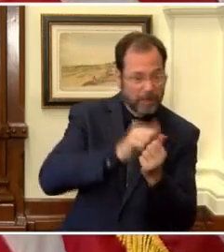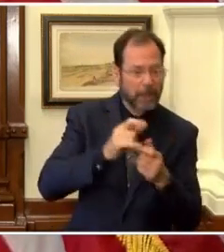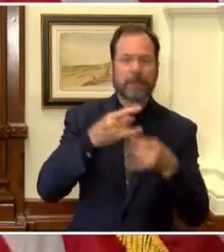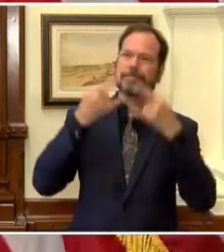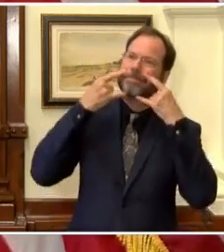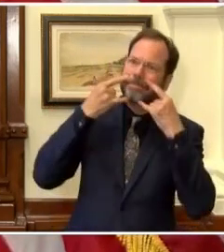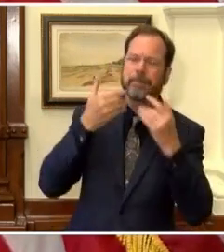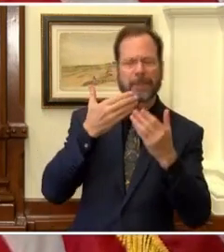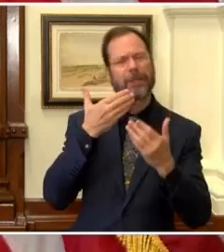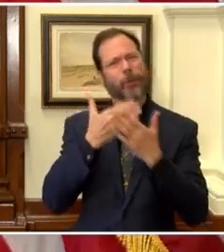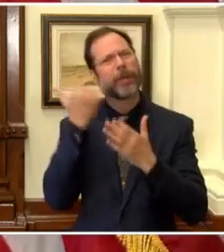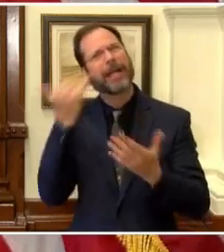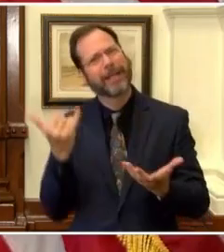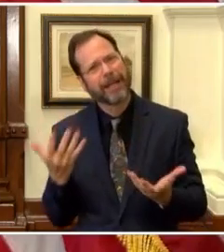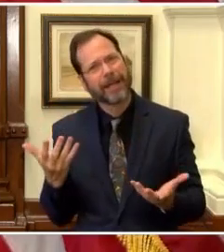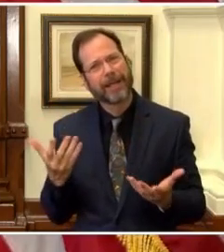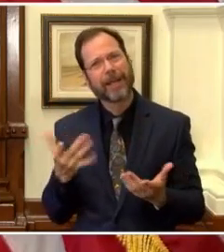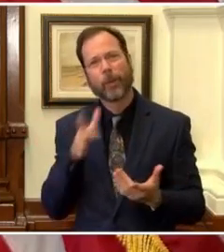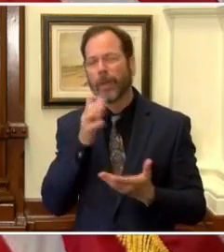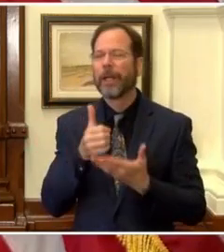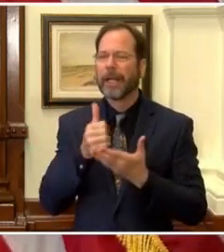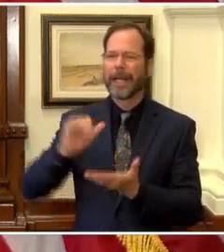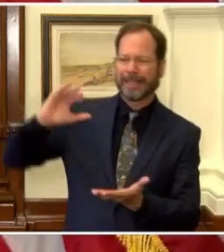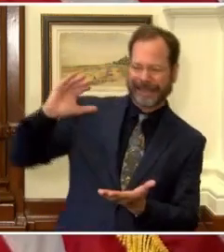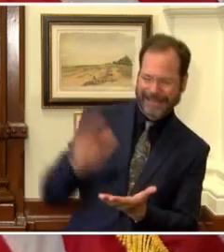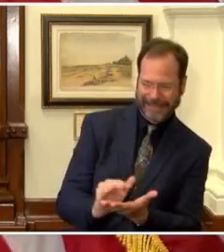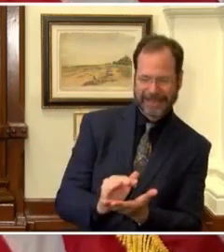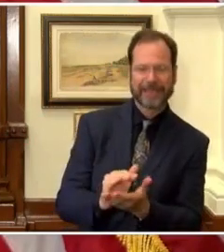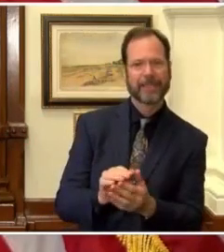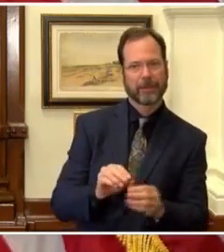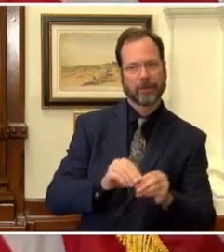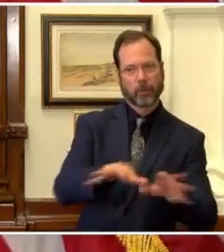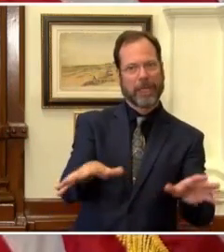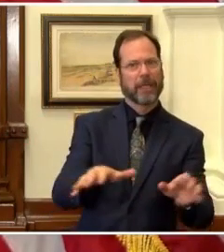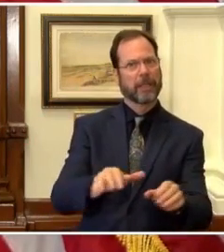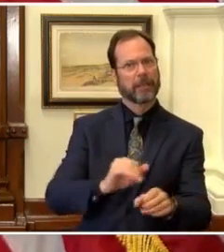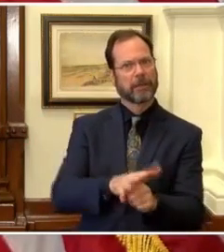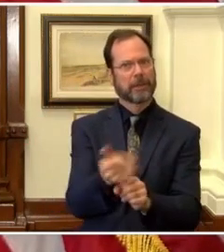IT'S ALL ABOUT HYGIENE IF YOU CAN, WHERE A FACE COVERING.